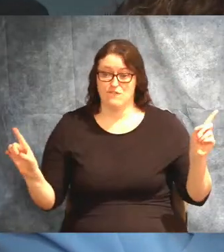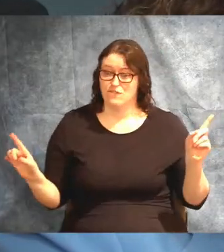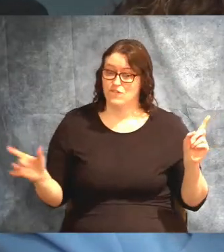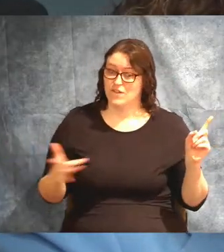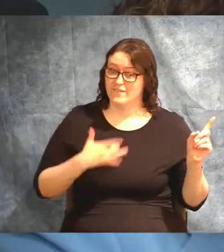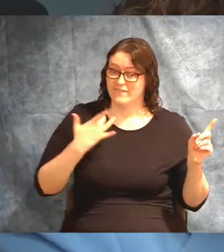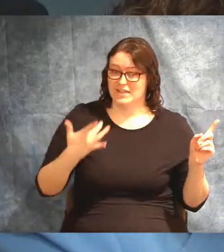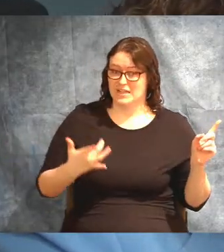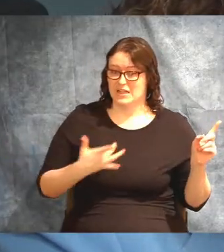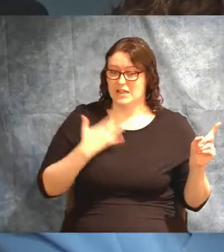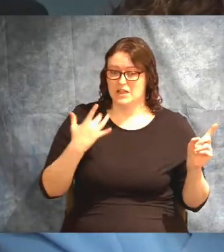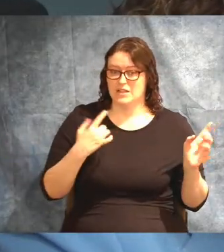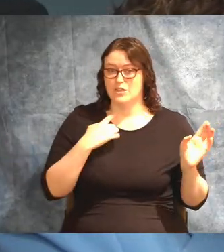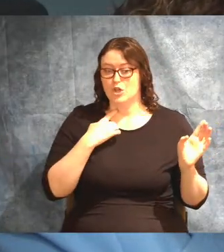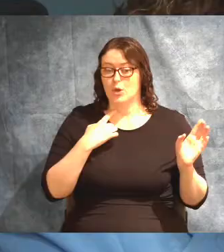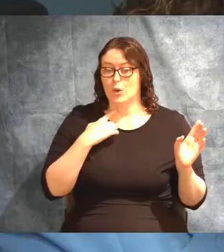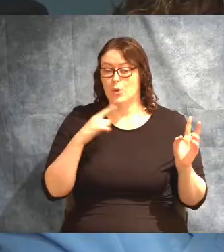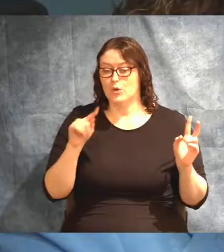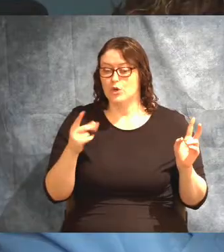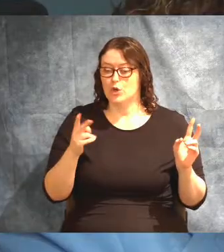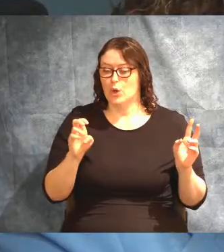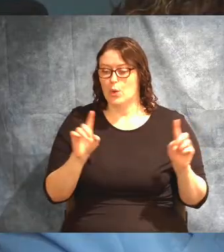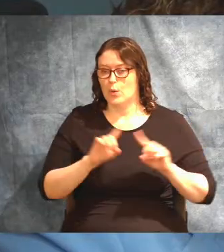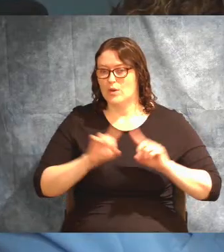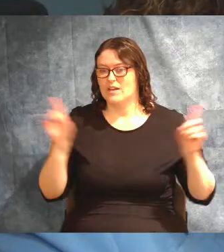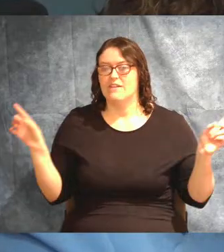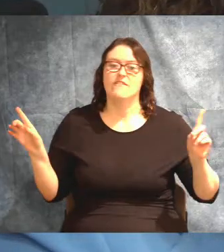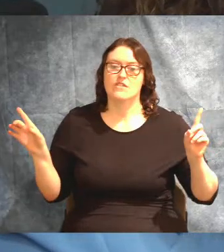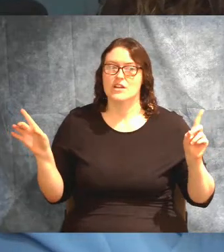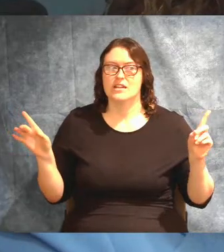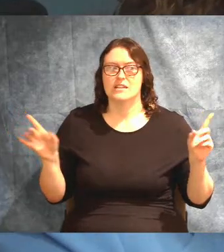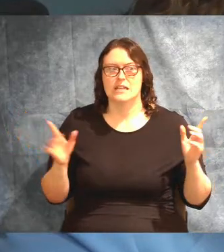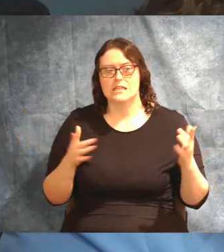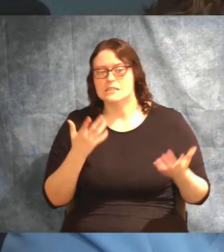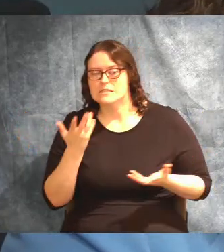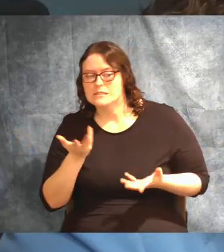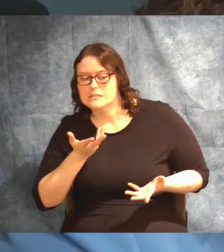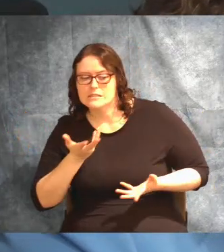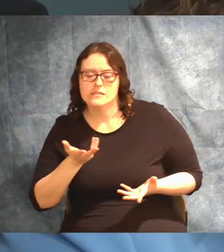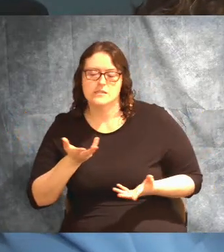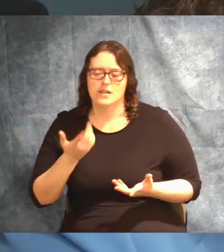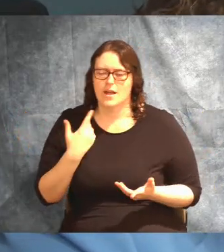over there. I don't know if it's true, but I want to make sure what I'm voting on is what I know,